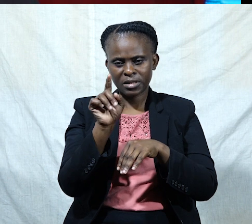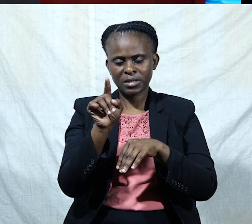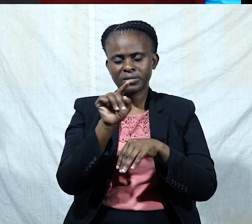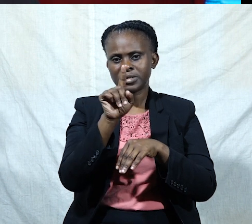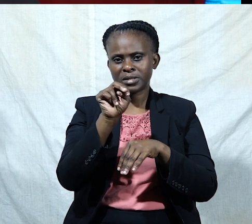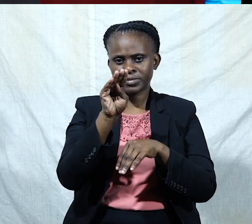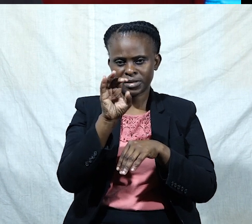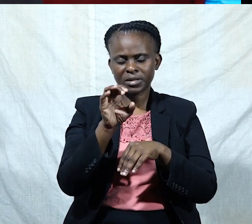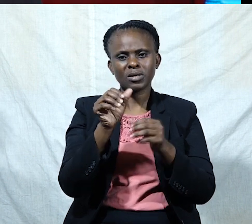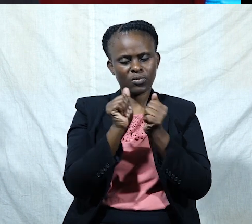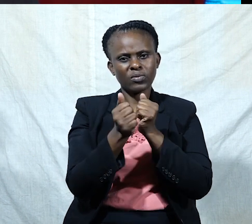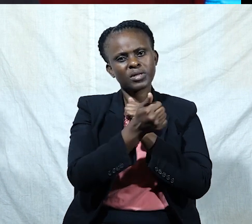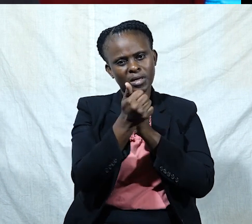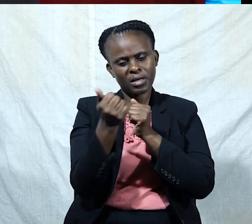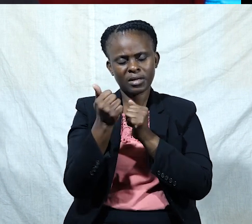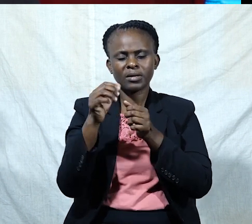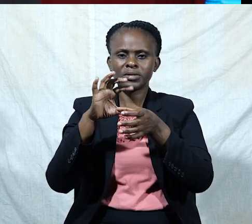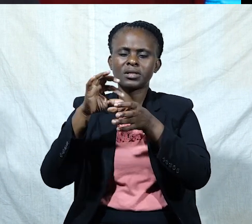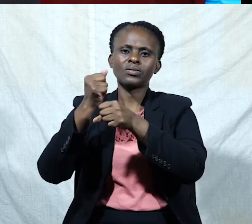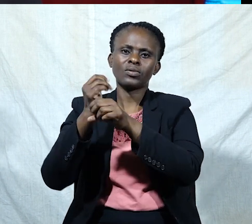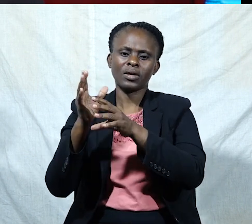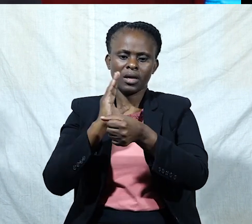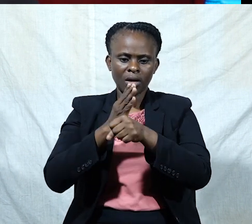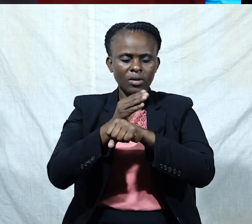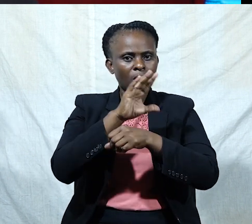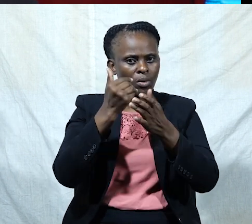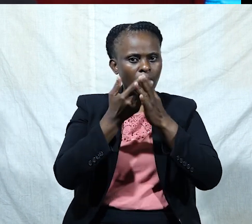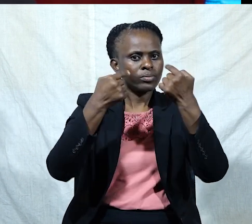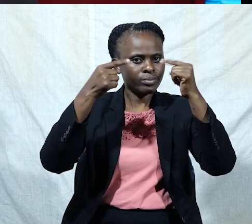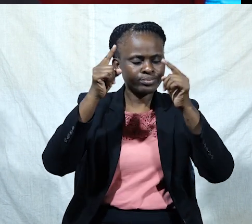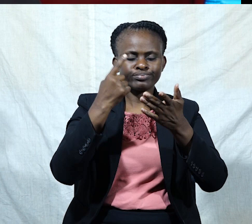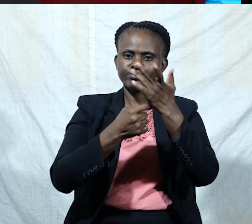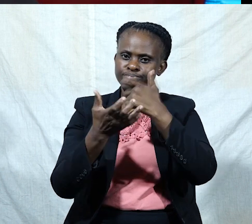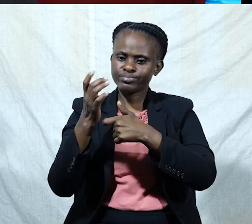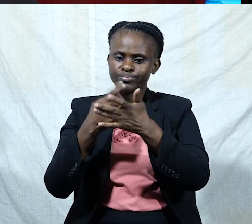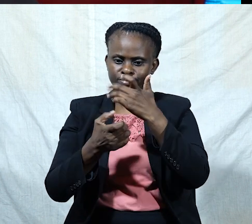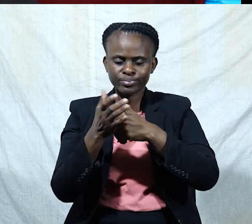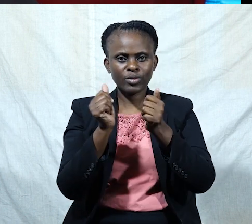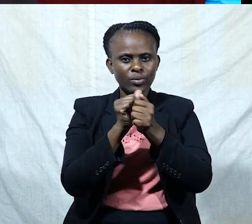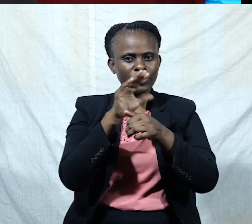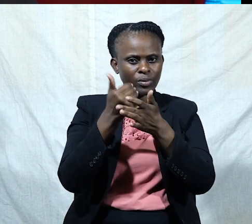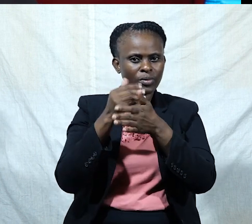Corporation, amongst other stakeholders. So following the successful consultation with all these stakeholders,